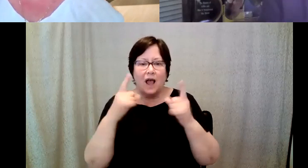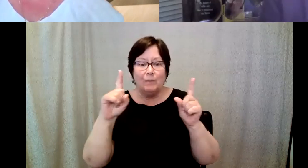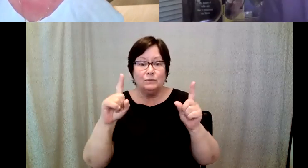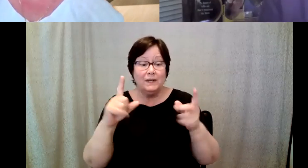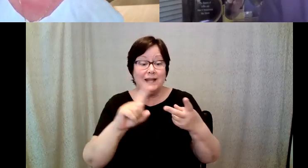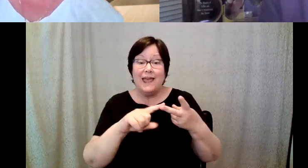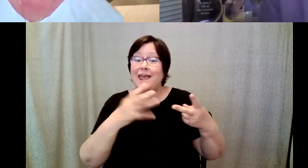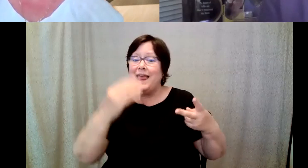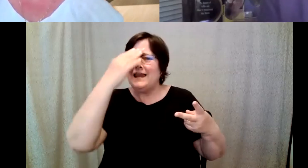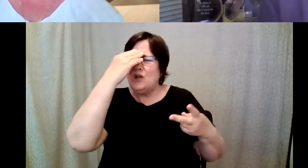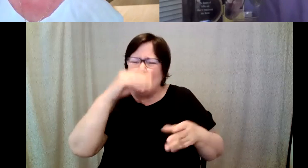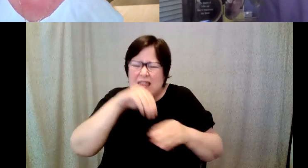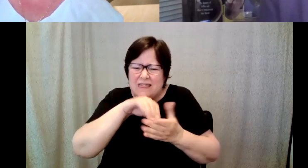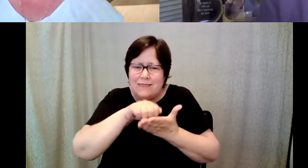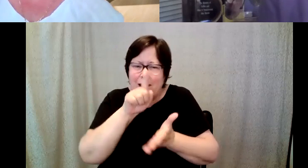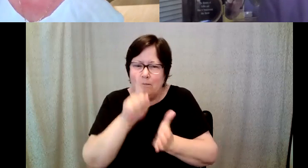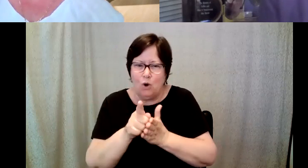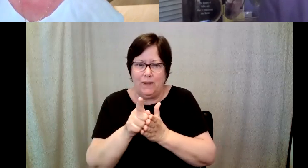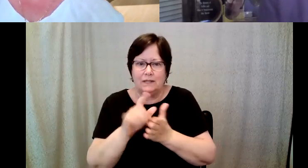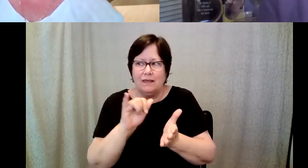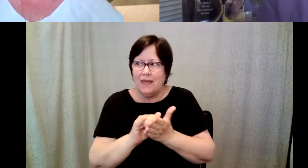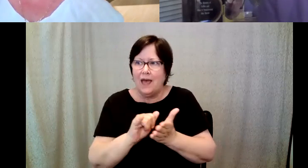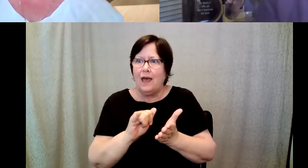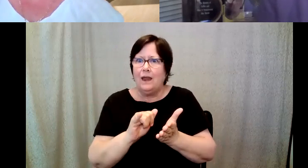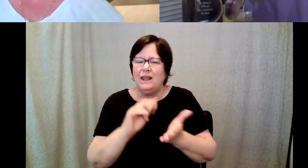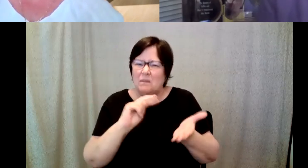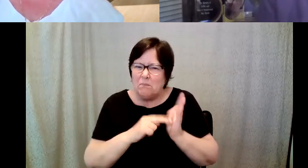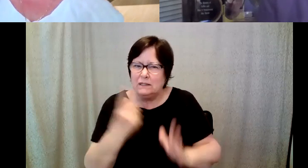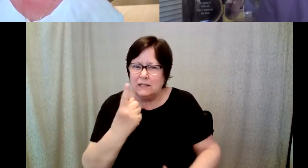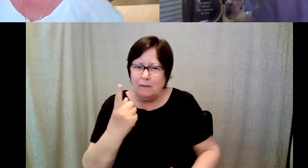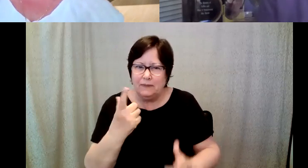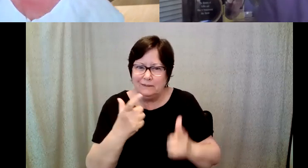knew in the moment that it was going to mean something for so many baristas.